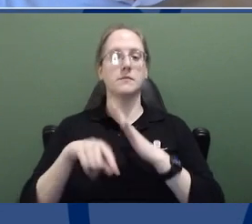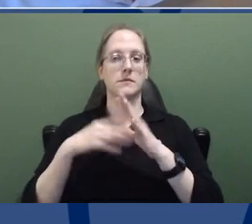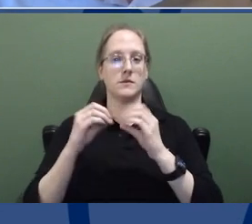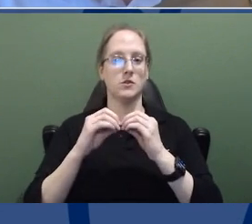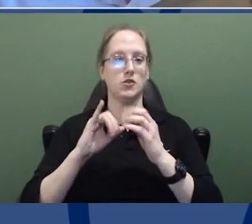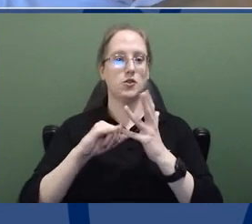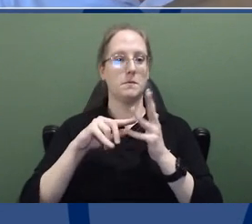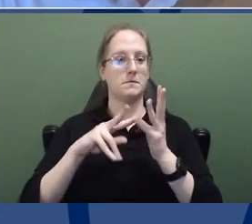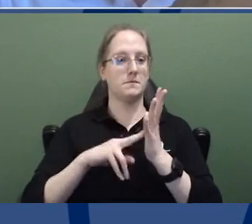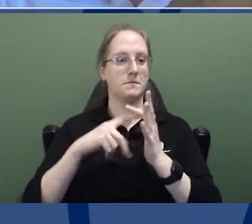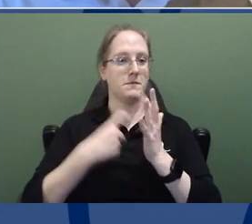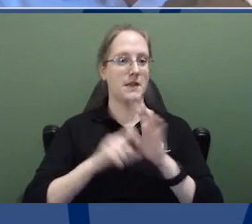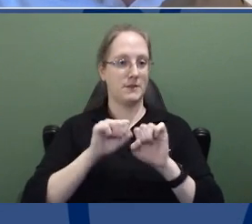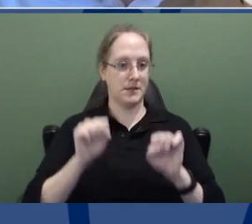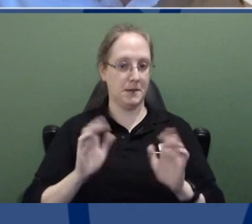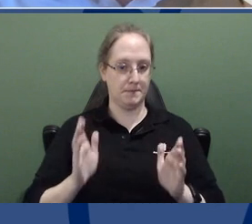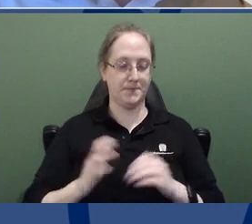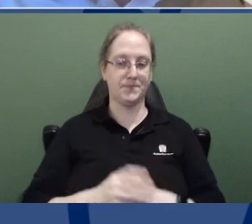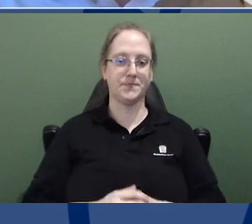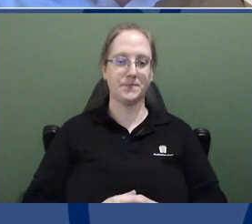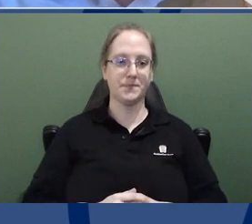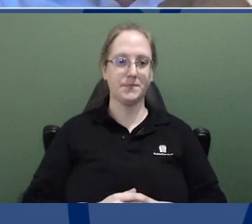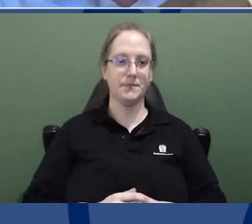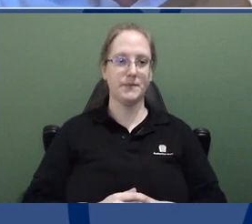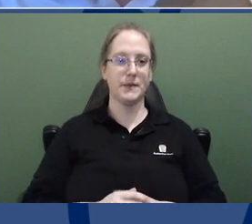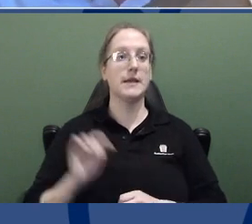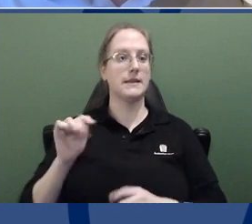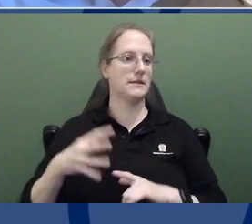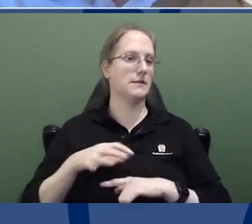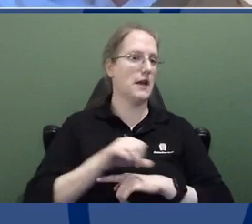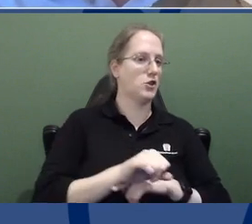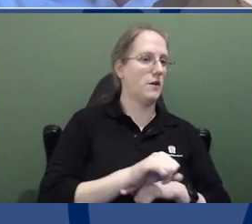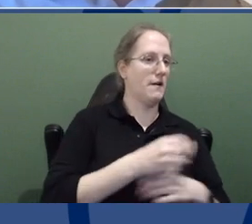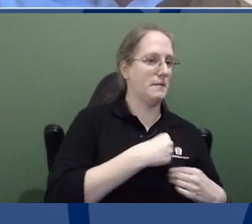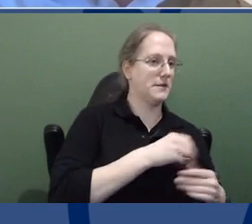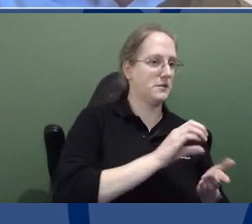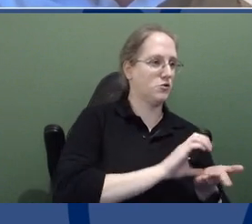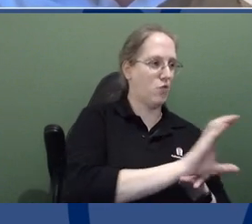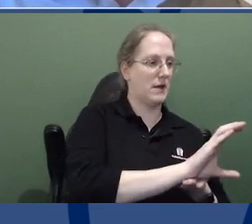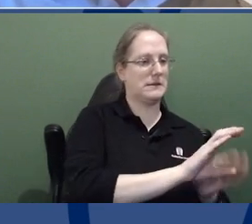the Jobsaver scheme picks up where the business grant scheme leaves off and it commences from